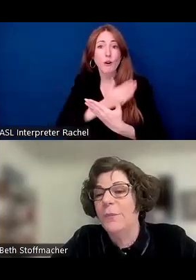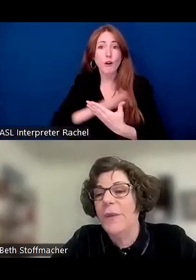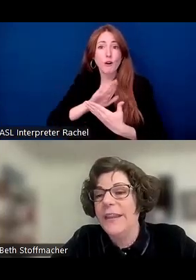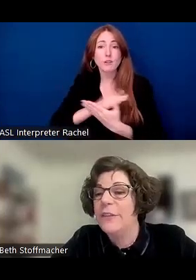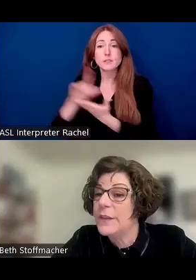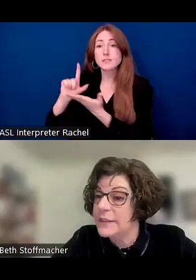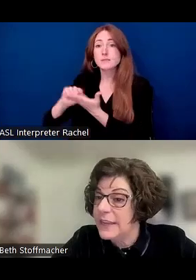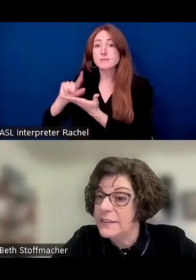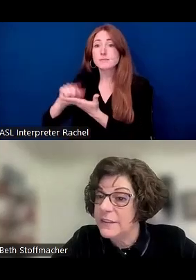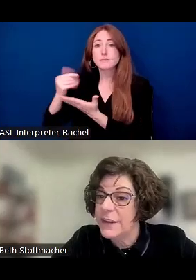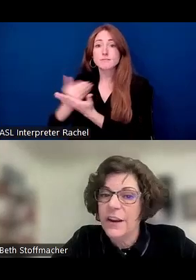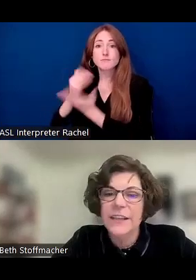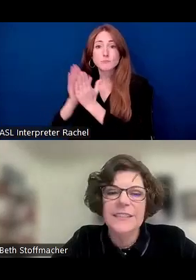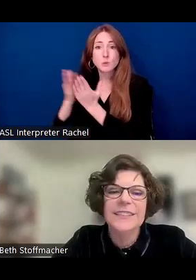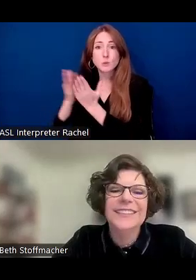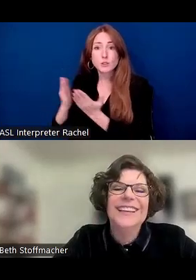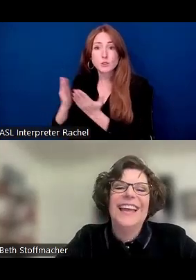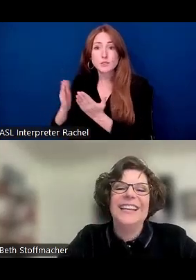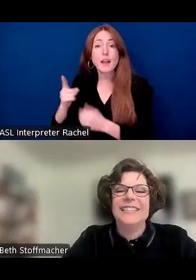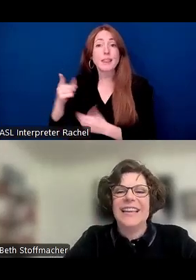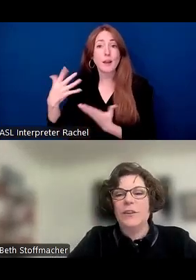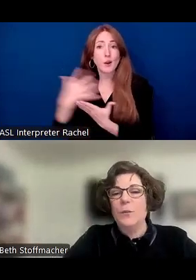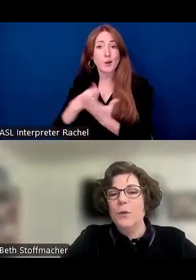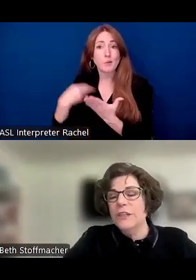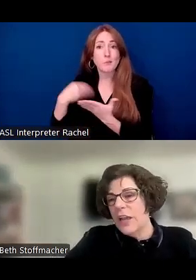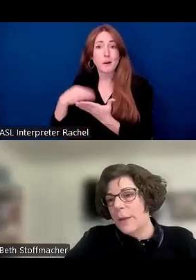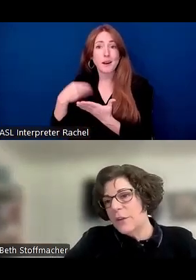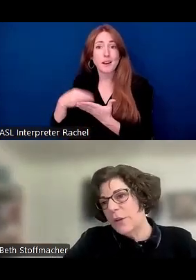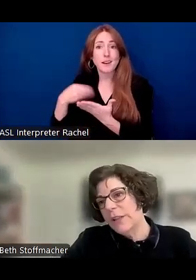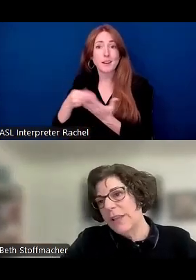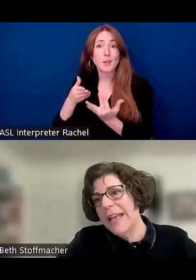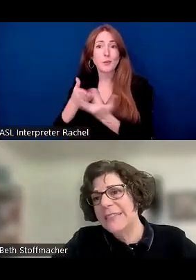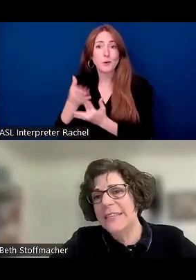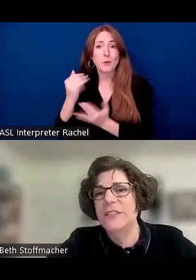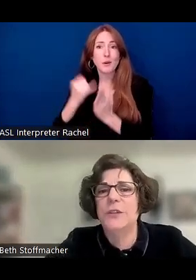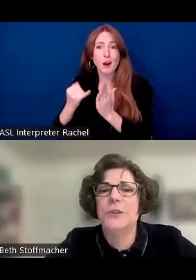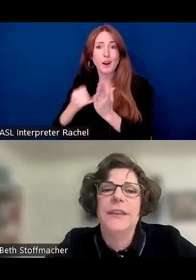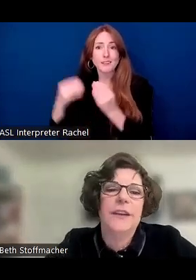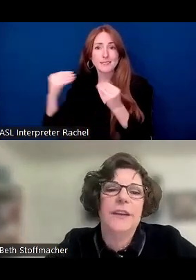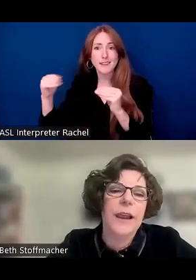money through the sales of their art, and attend new workshops or new classes to create their craft